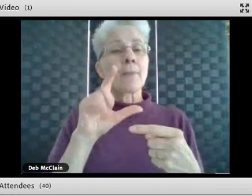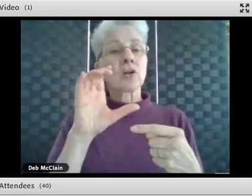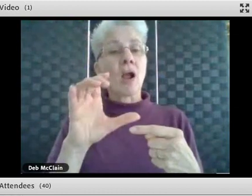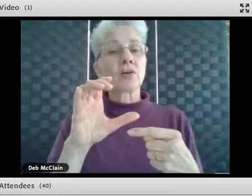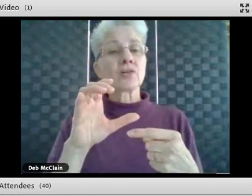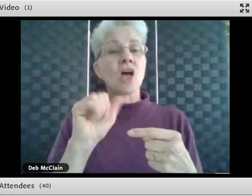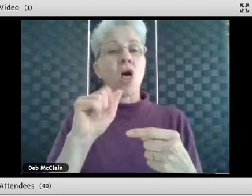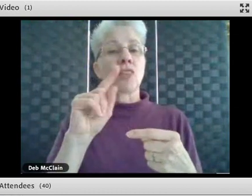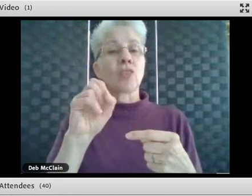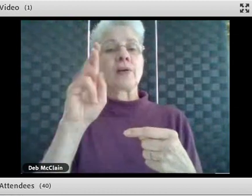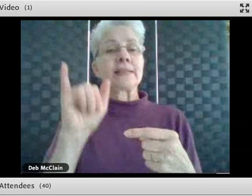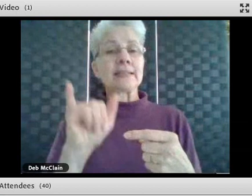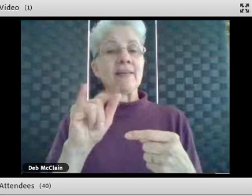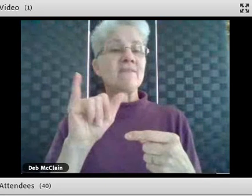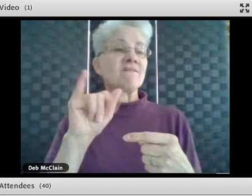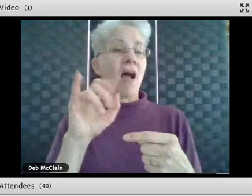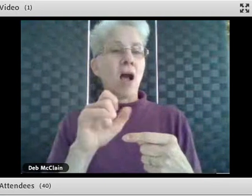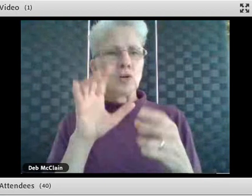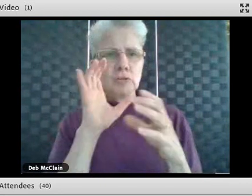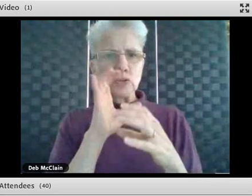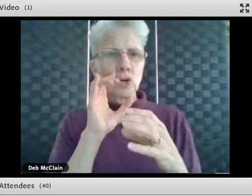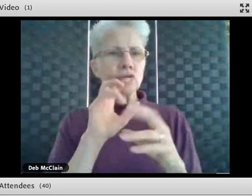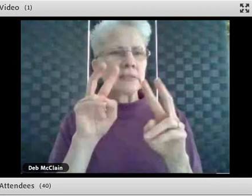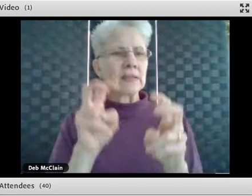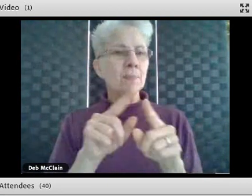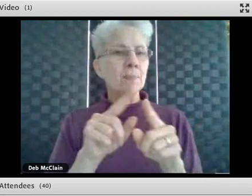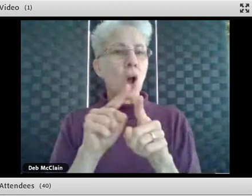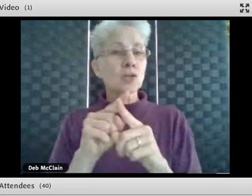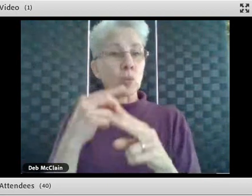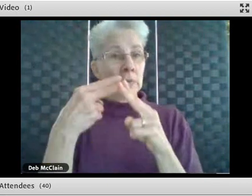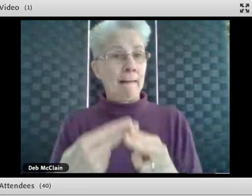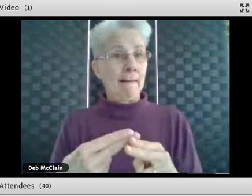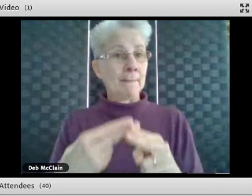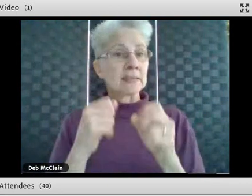So you can search not only subjects but also names, titles,